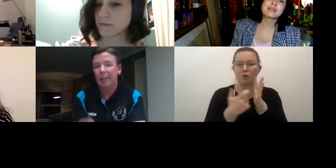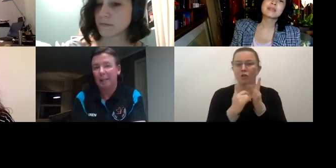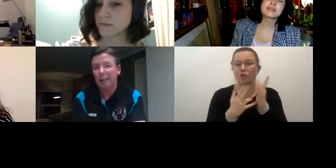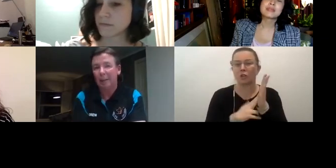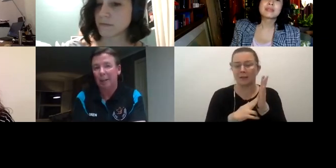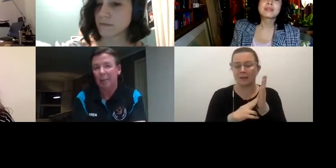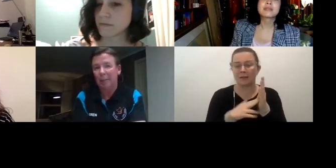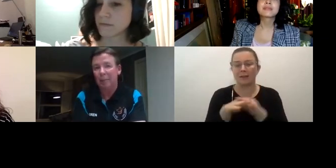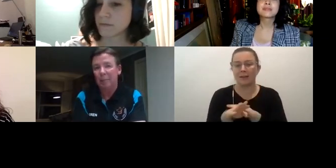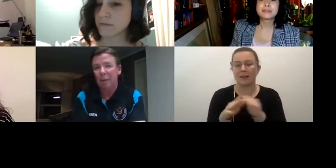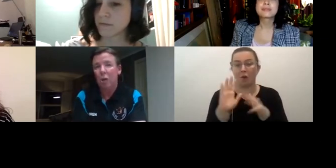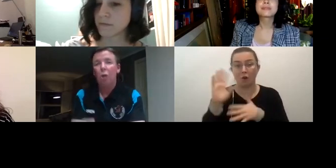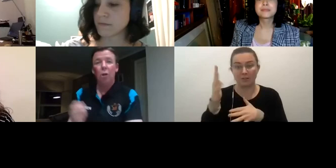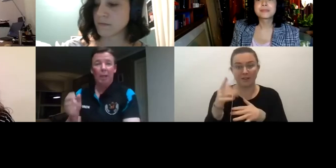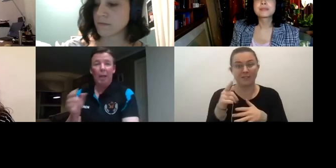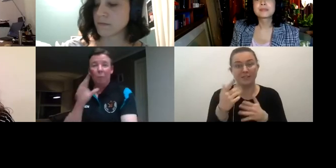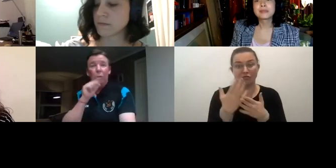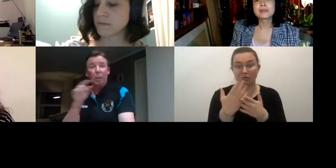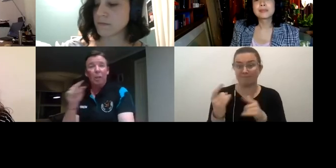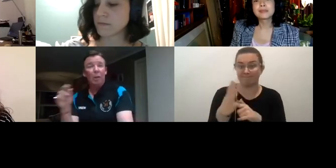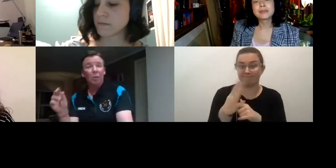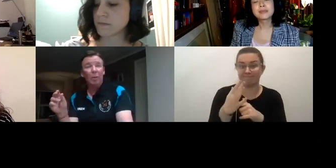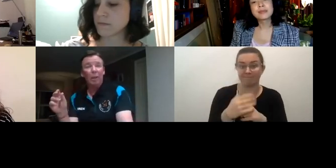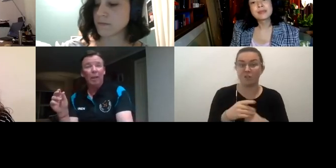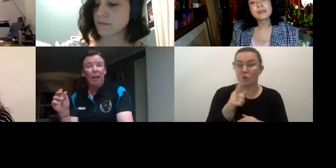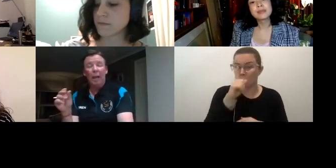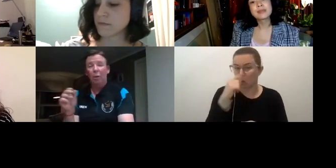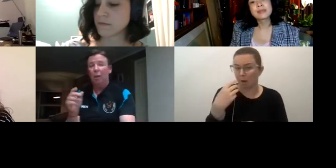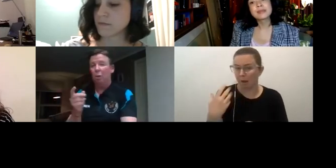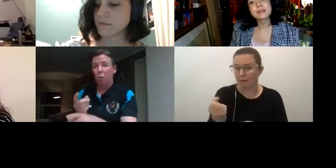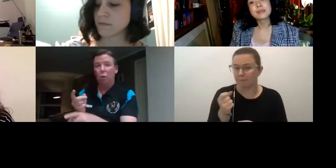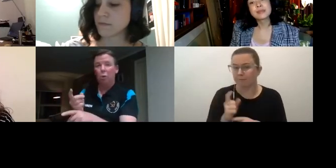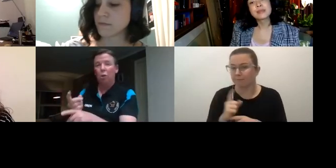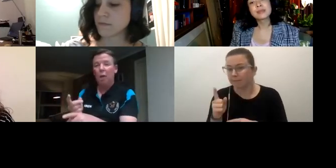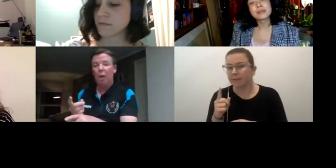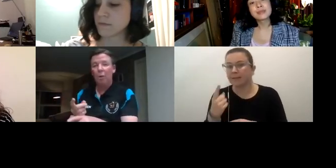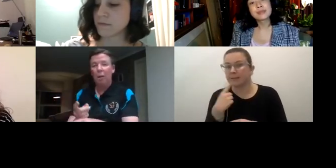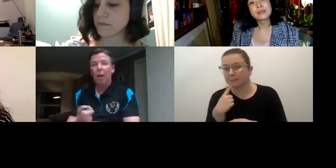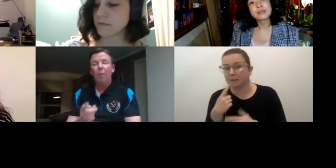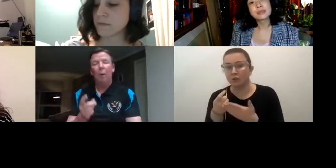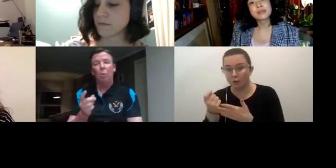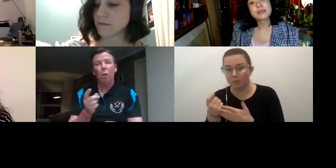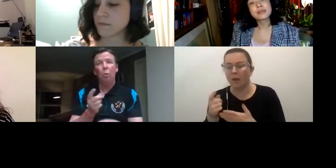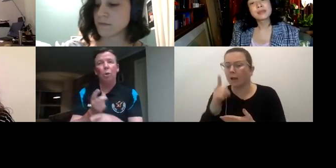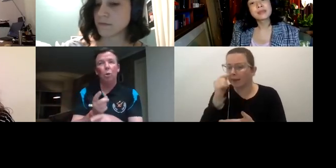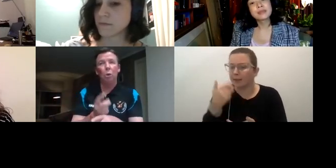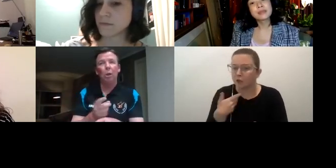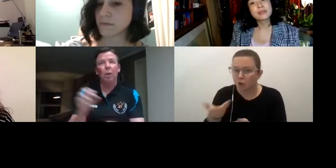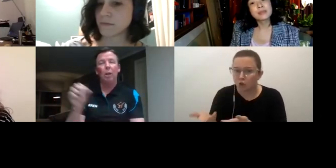You can have your speech therapy and you can talk to your child but when you are talking